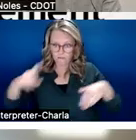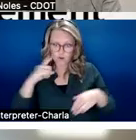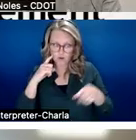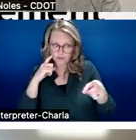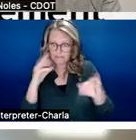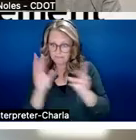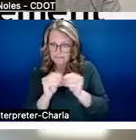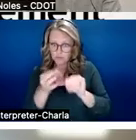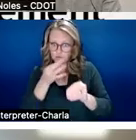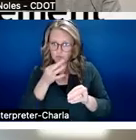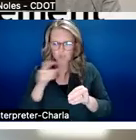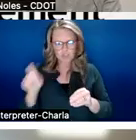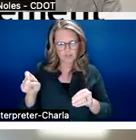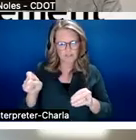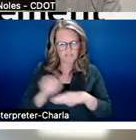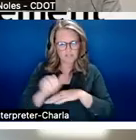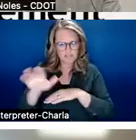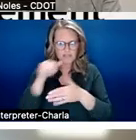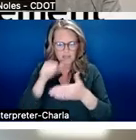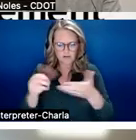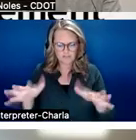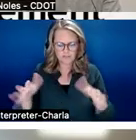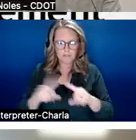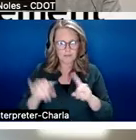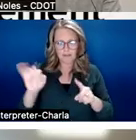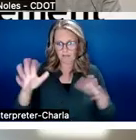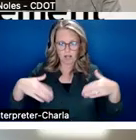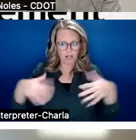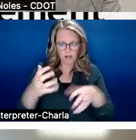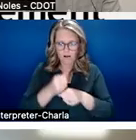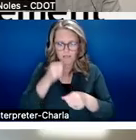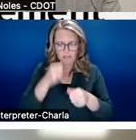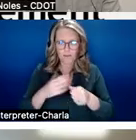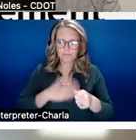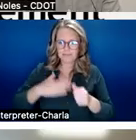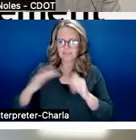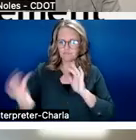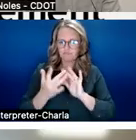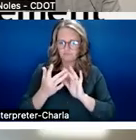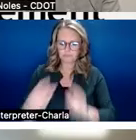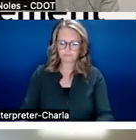you should have received the letter. But if you for some reason did not, please reach out and we'll be happy to share that information with you.